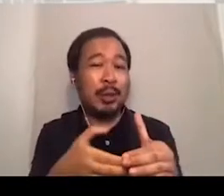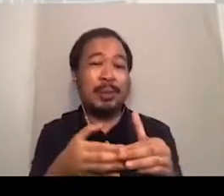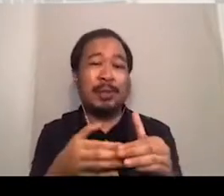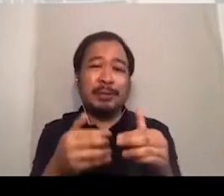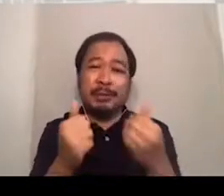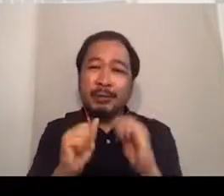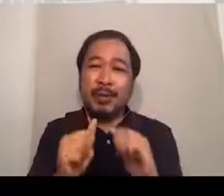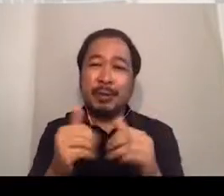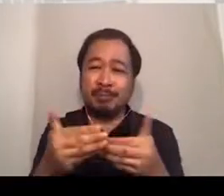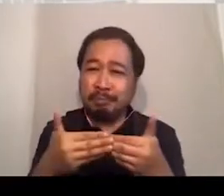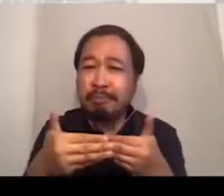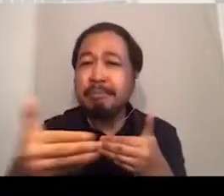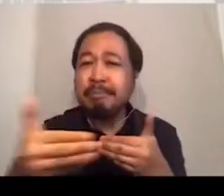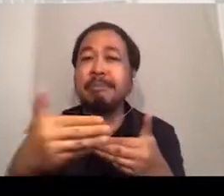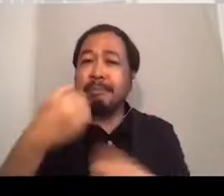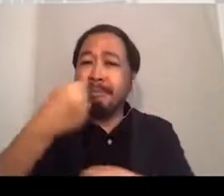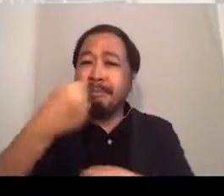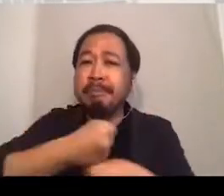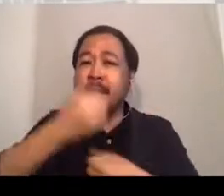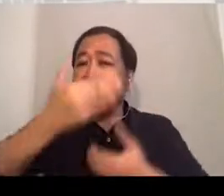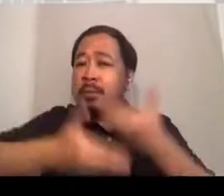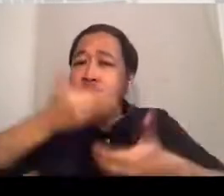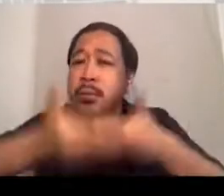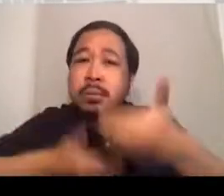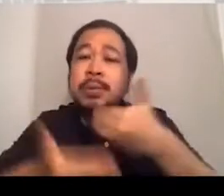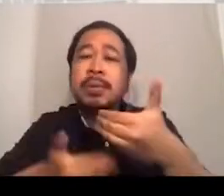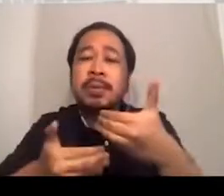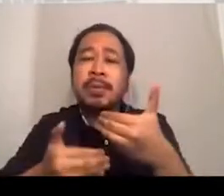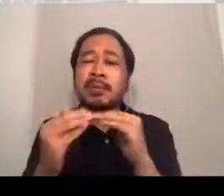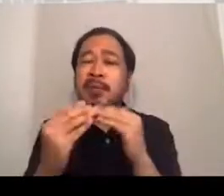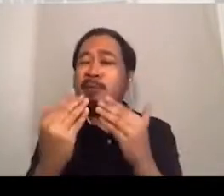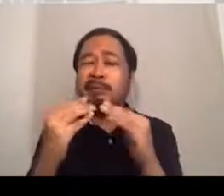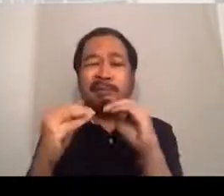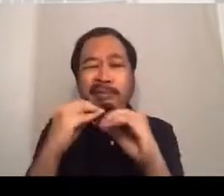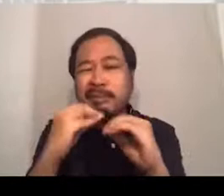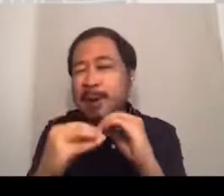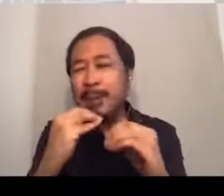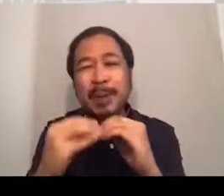a superbly interesting morning possible for all of us, so thank you.